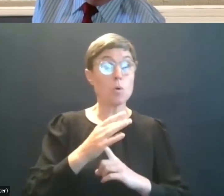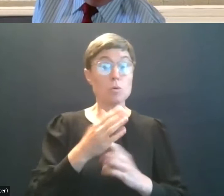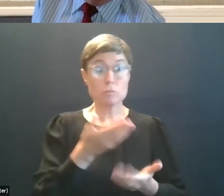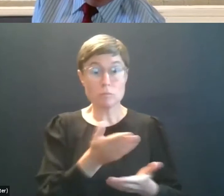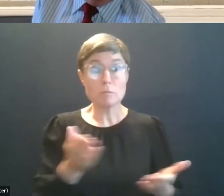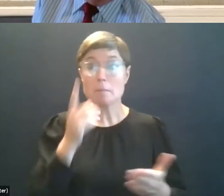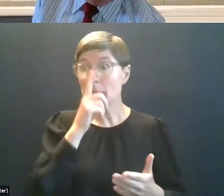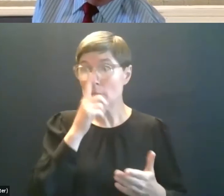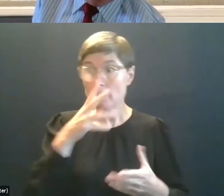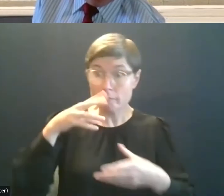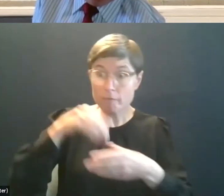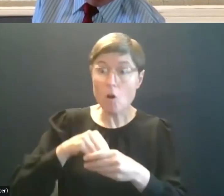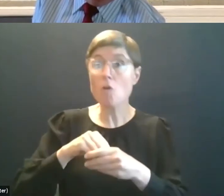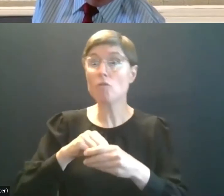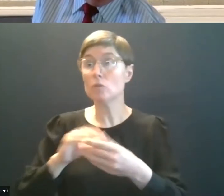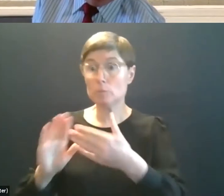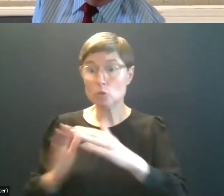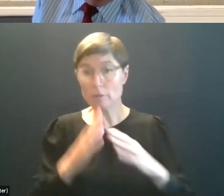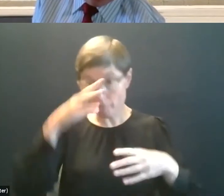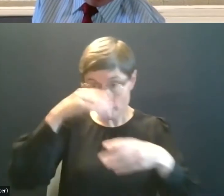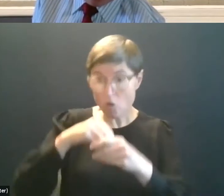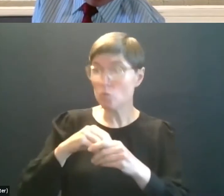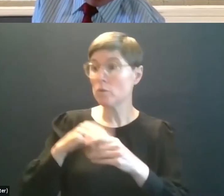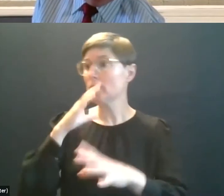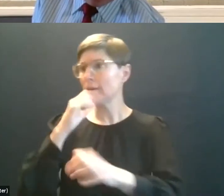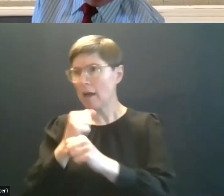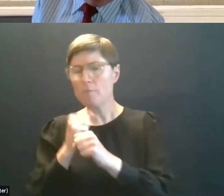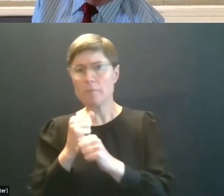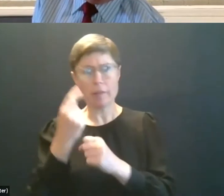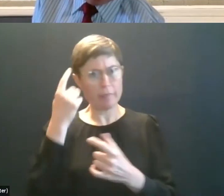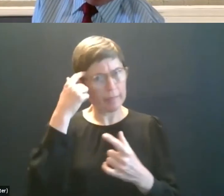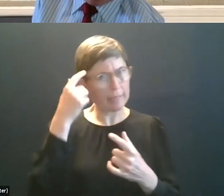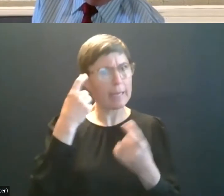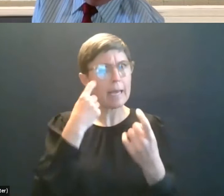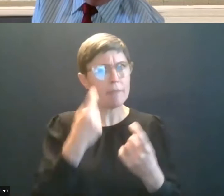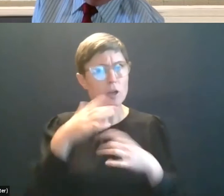democracy and thoughtful about their political choices. We've been reminded about how much